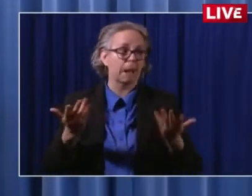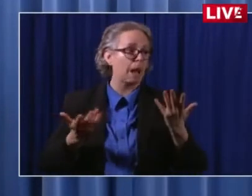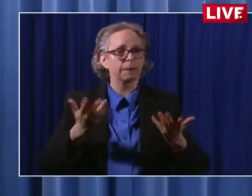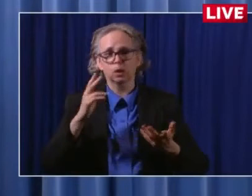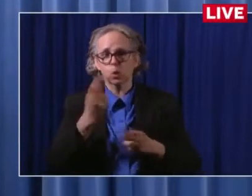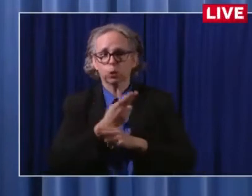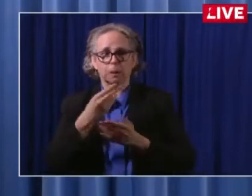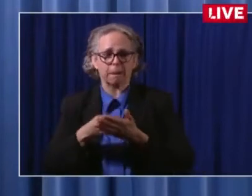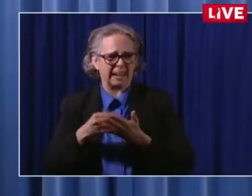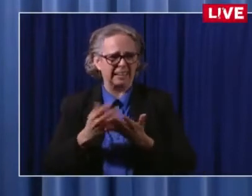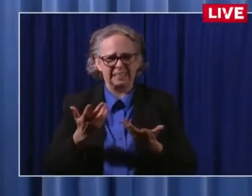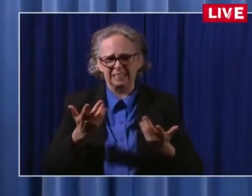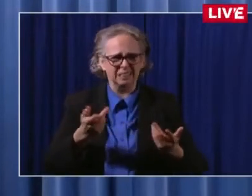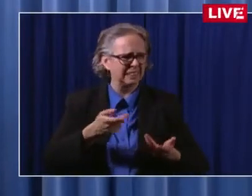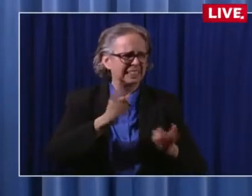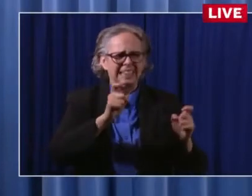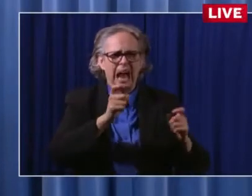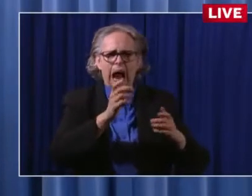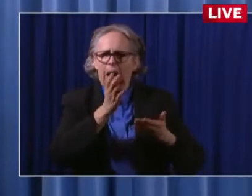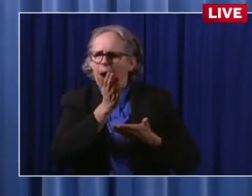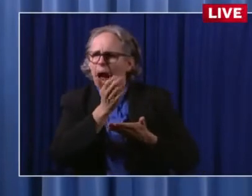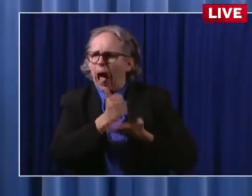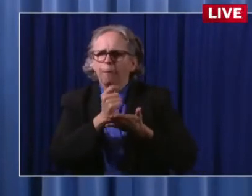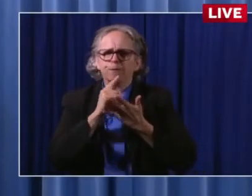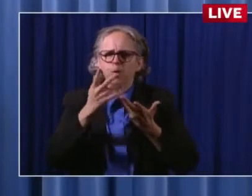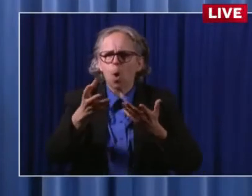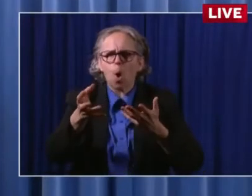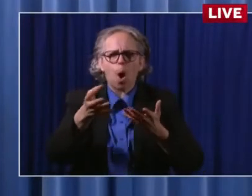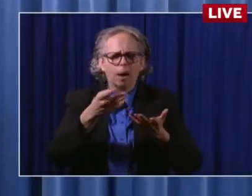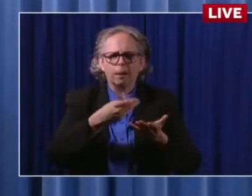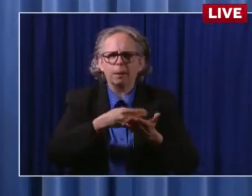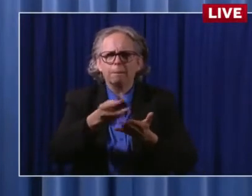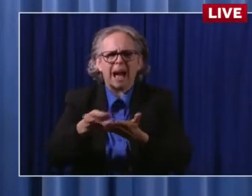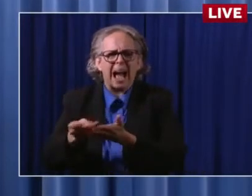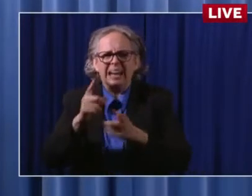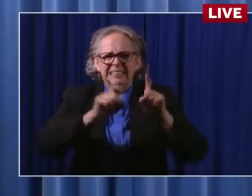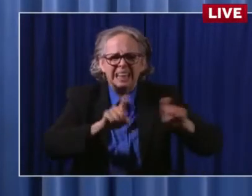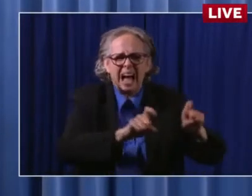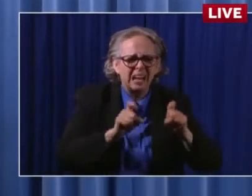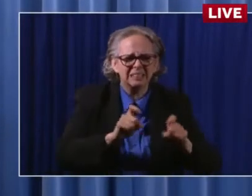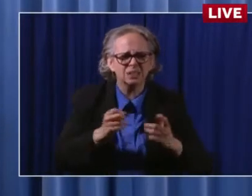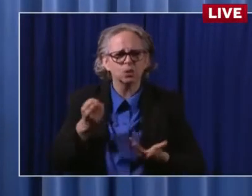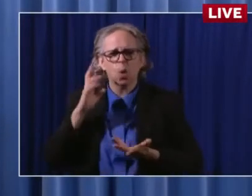FOR EXAMPLE, A COMMUNITY COLLEGE MAY NEED ASSISTANCE FUNDING TESTING AT THEIR STUDENT HEALTH CENTER.